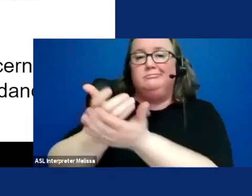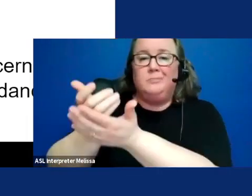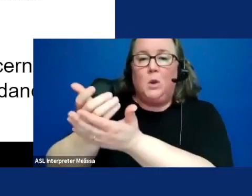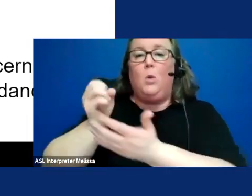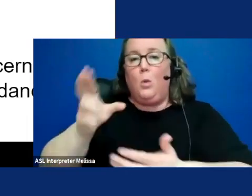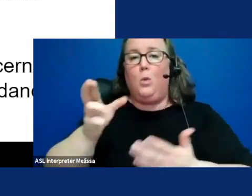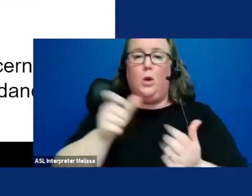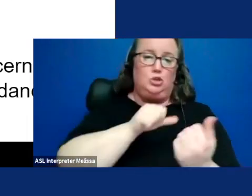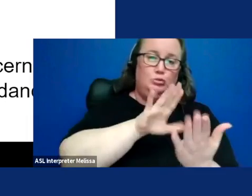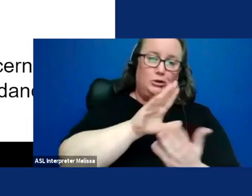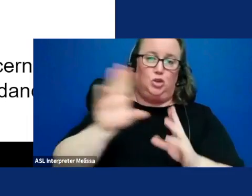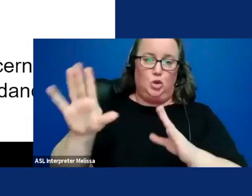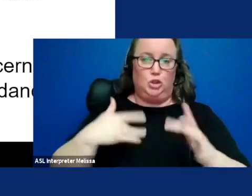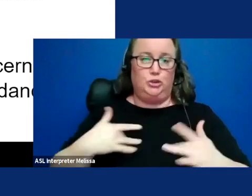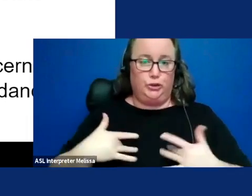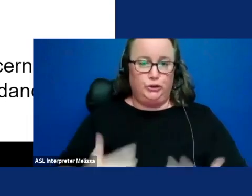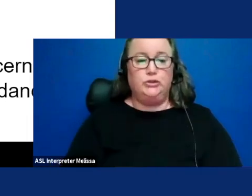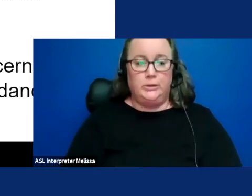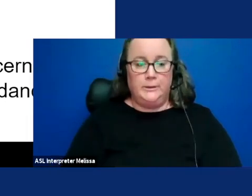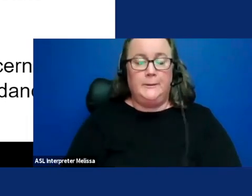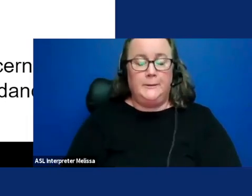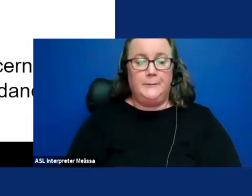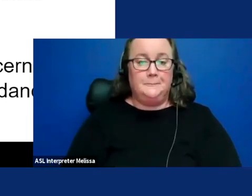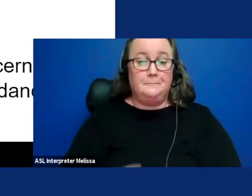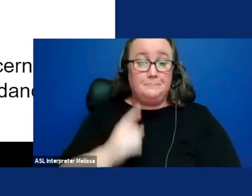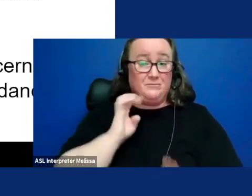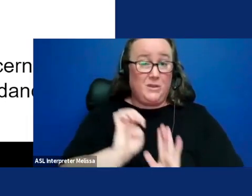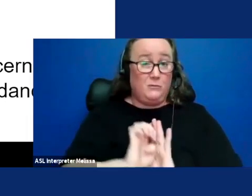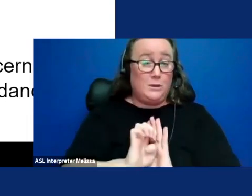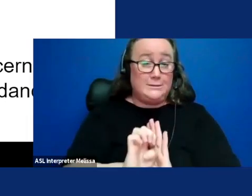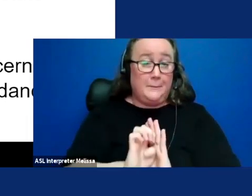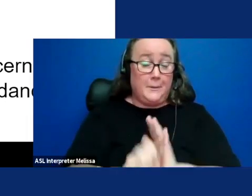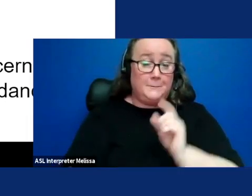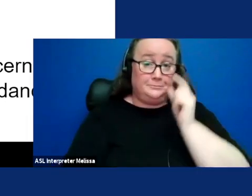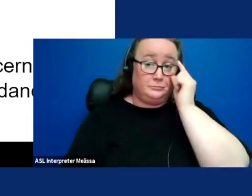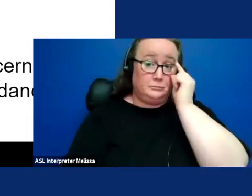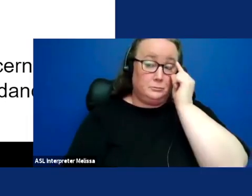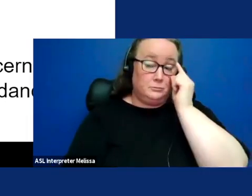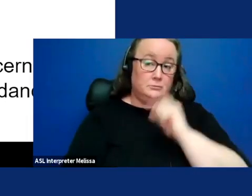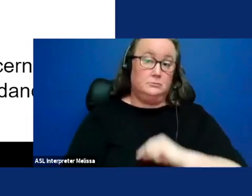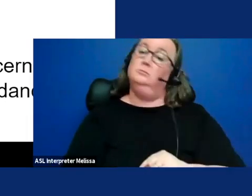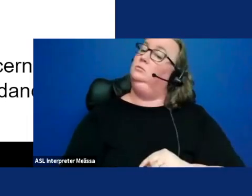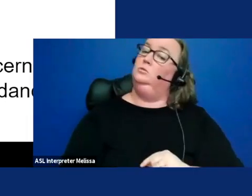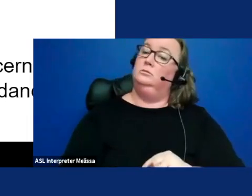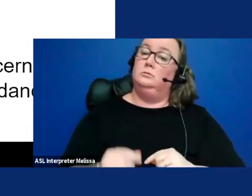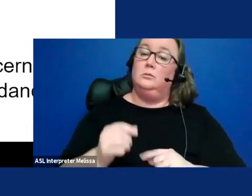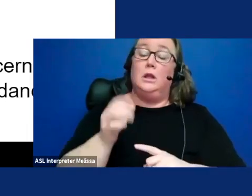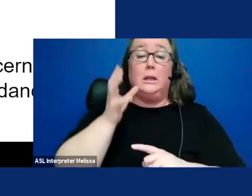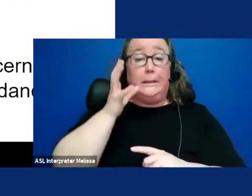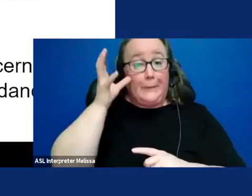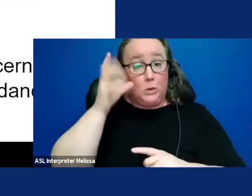An example that I often give is oftentimes parents with intellectual disability are required to go to